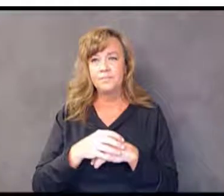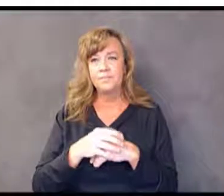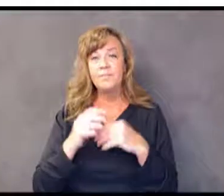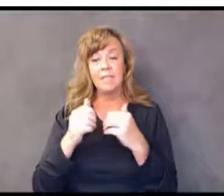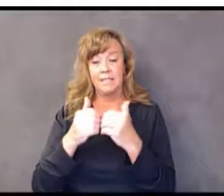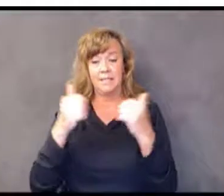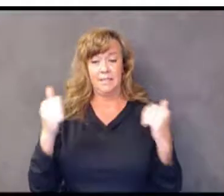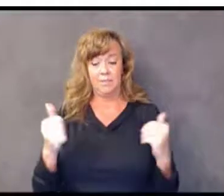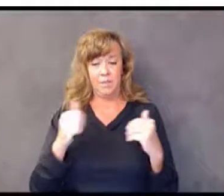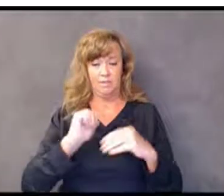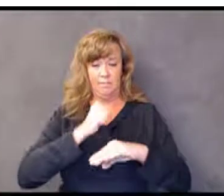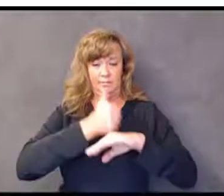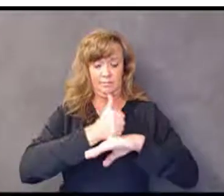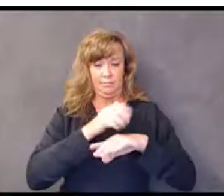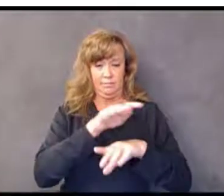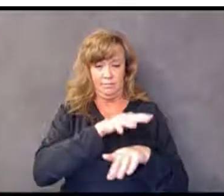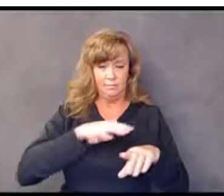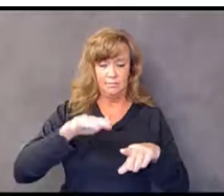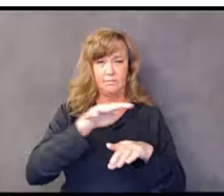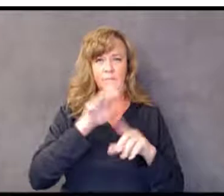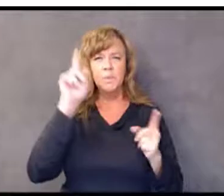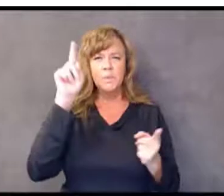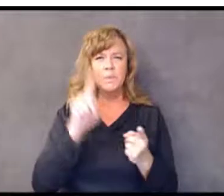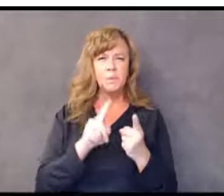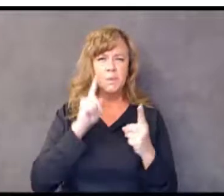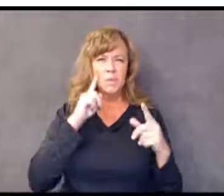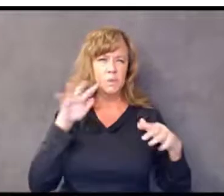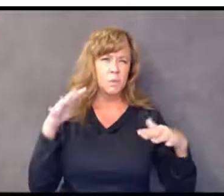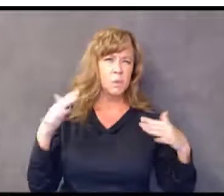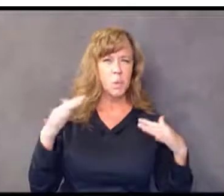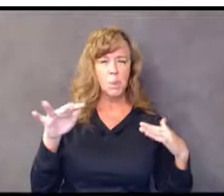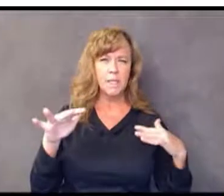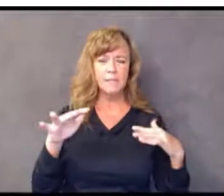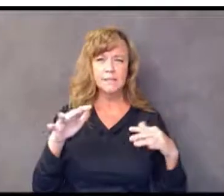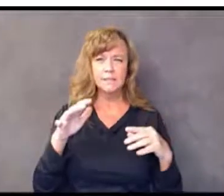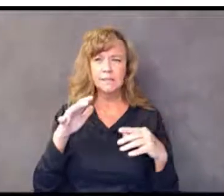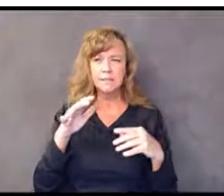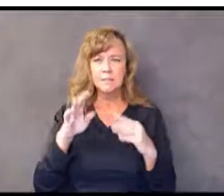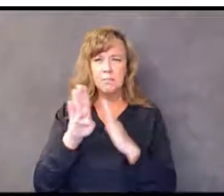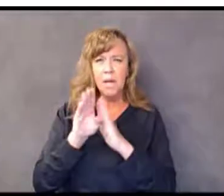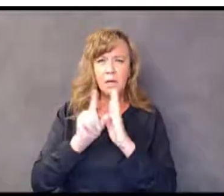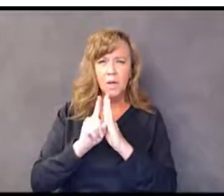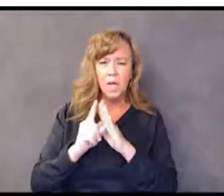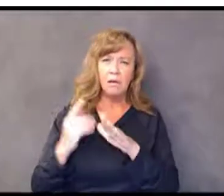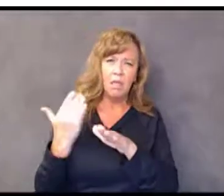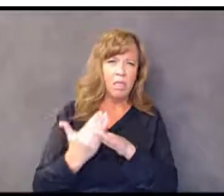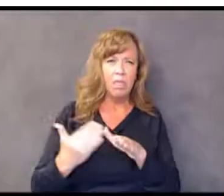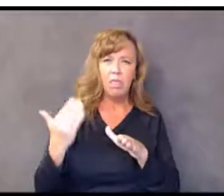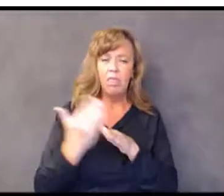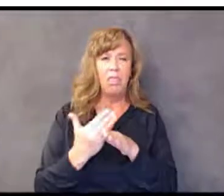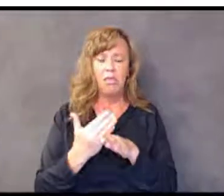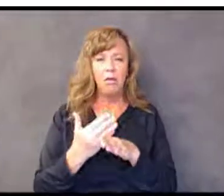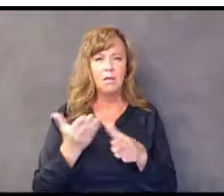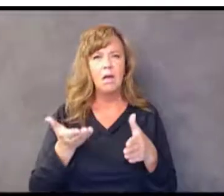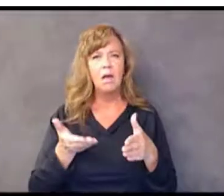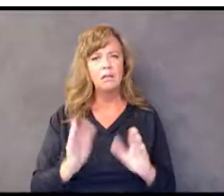as well as allow for a 1 on 1 administration of IRI to a students who is deaf or hard of